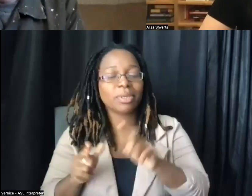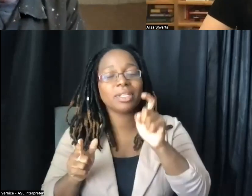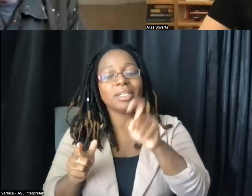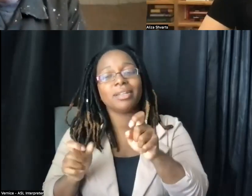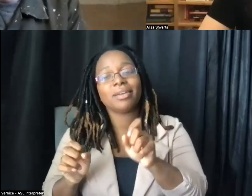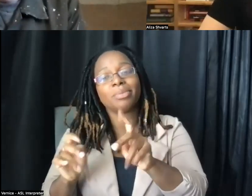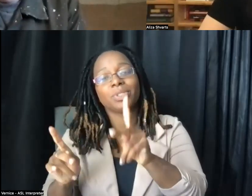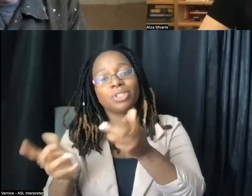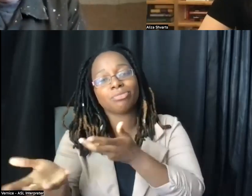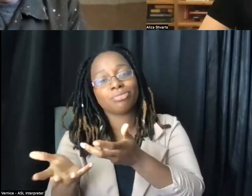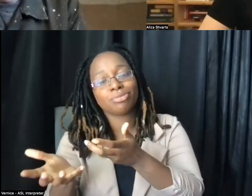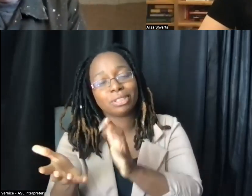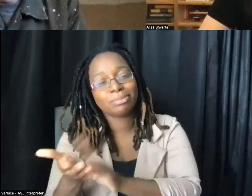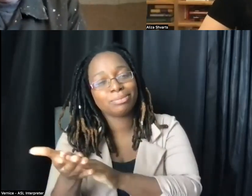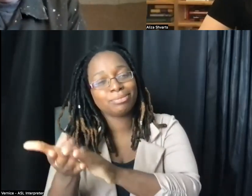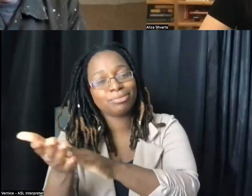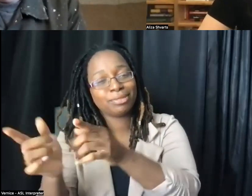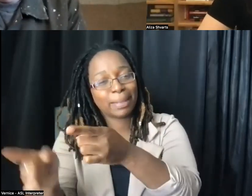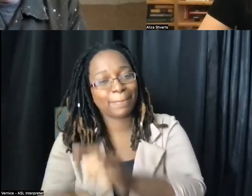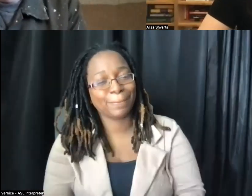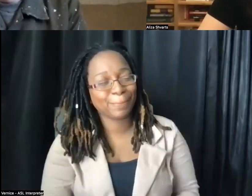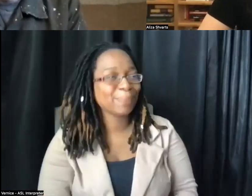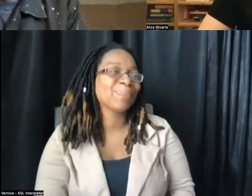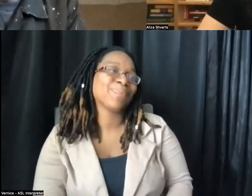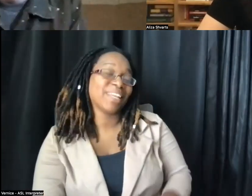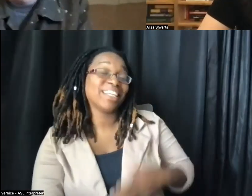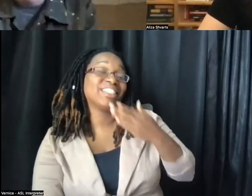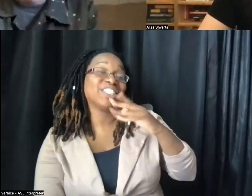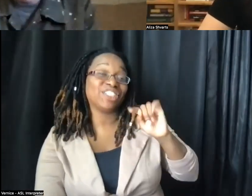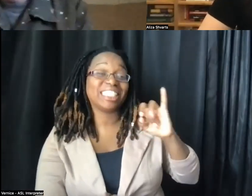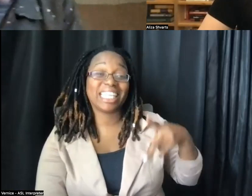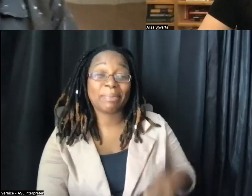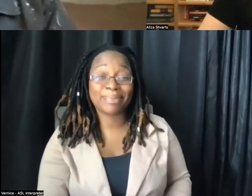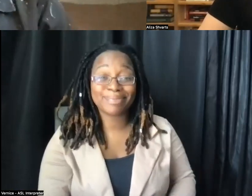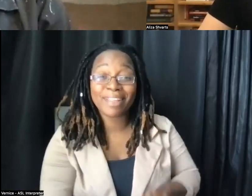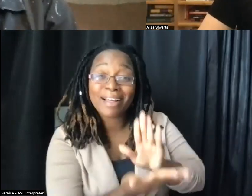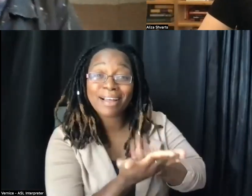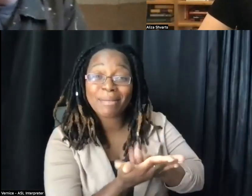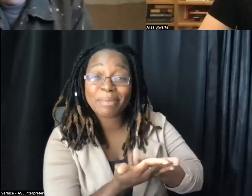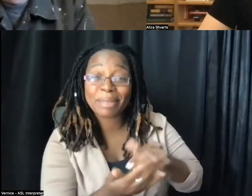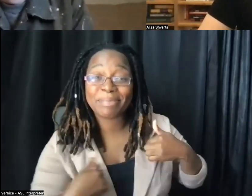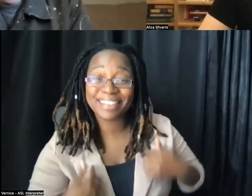welcoming people. You just need the opportunity to praise them. ALIZA SHVARTS: